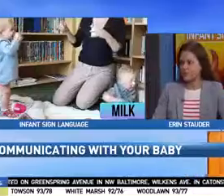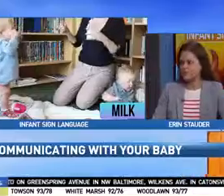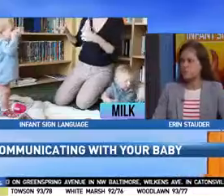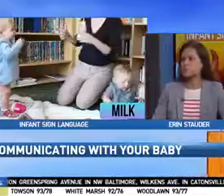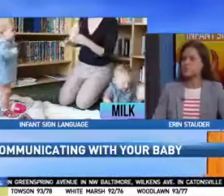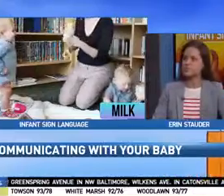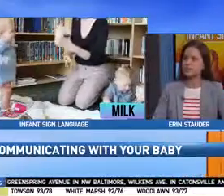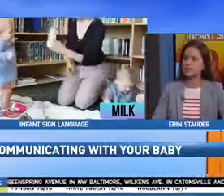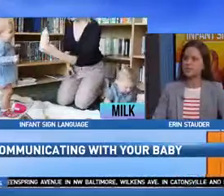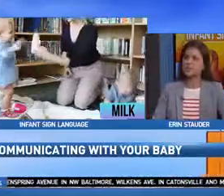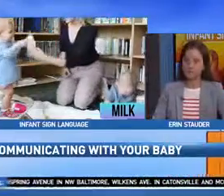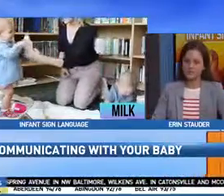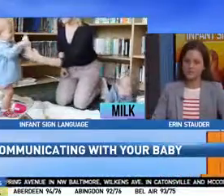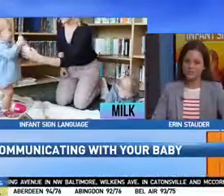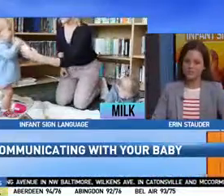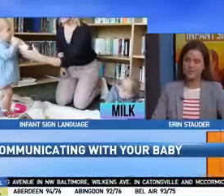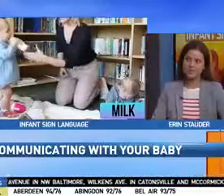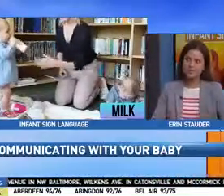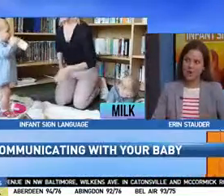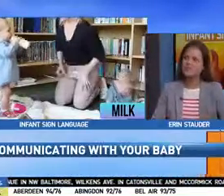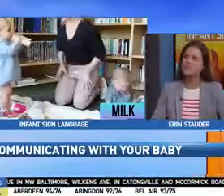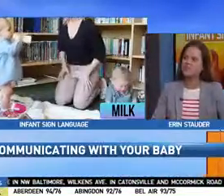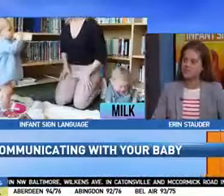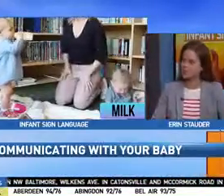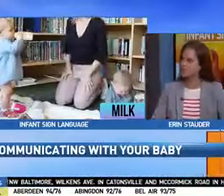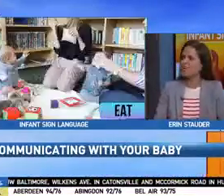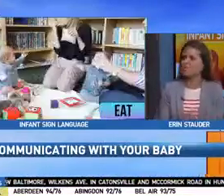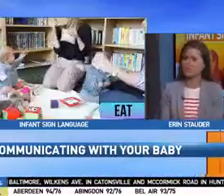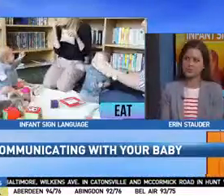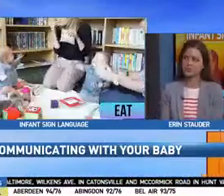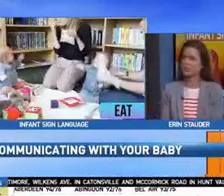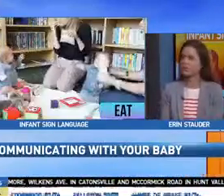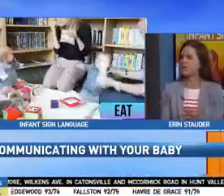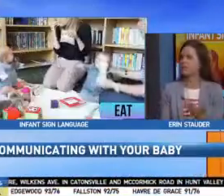So, just like parents enjoy talking to their children as soon as they're born.